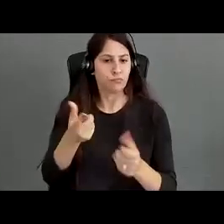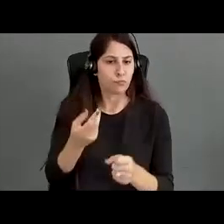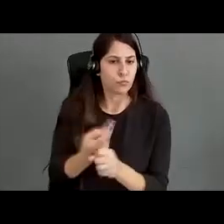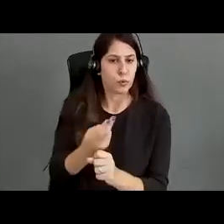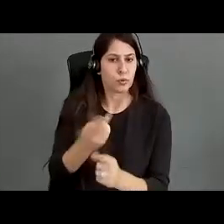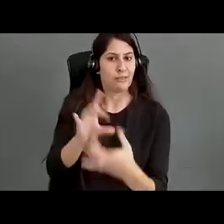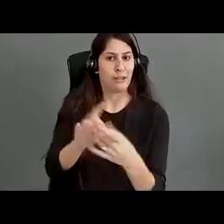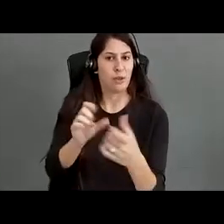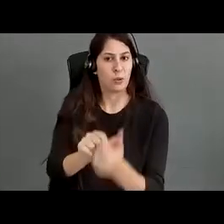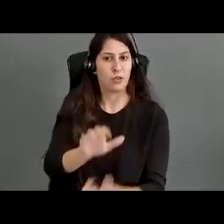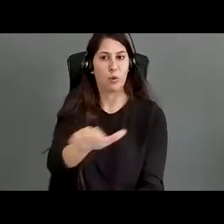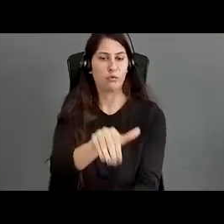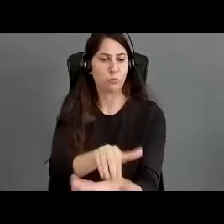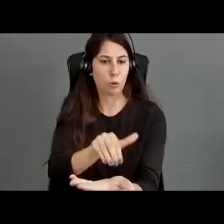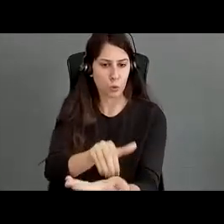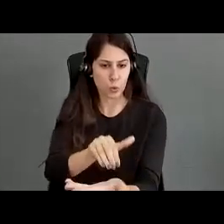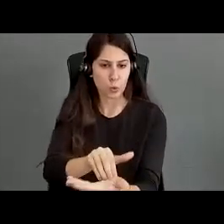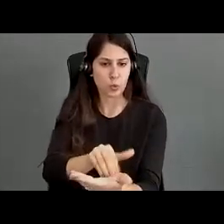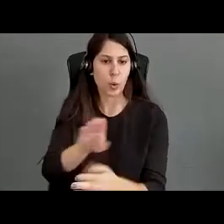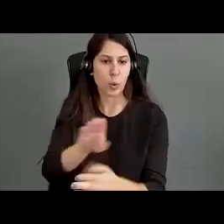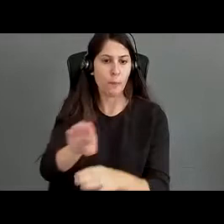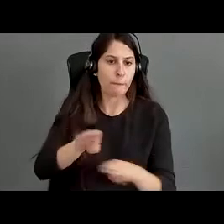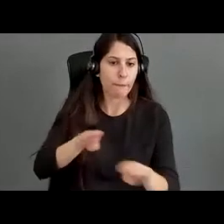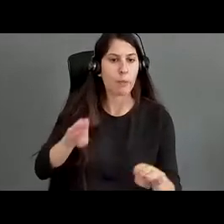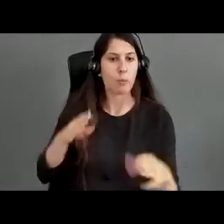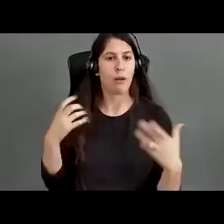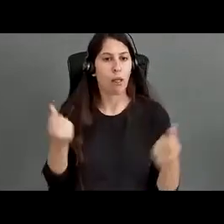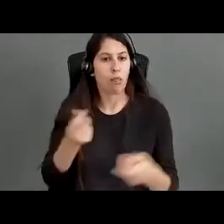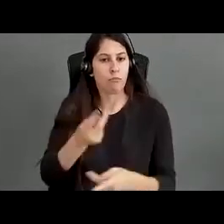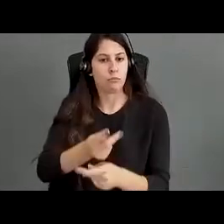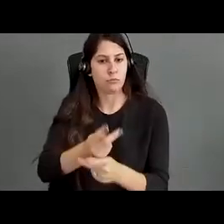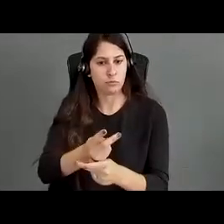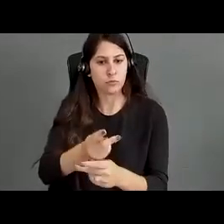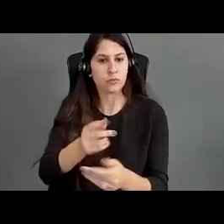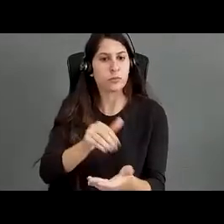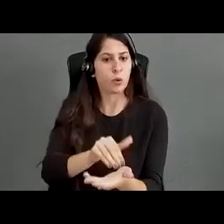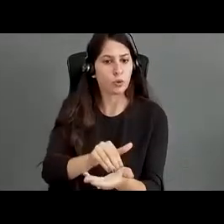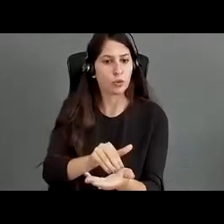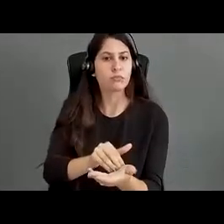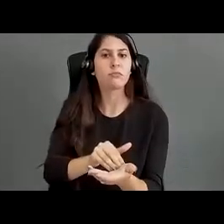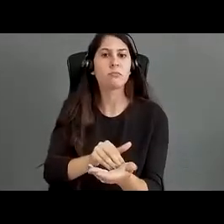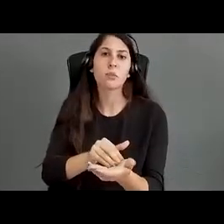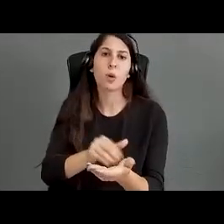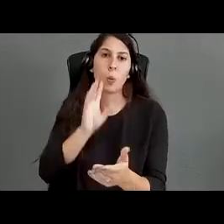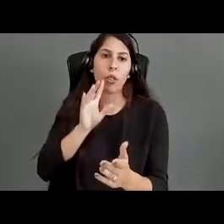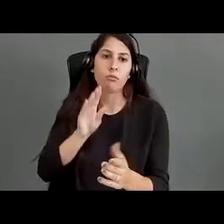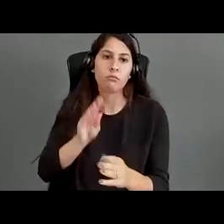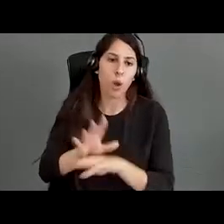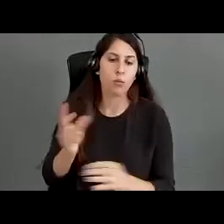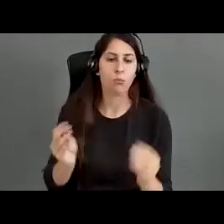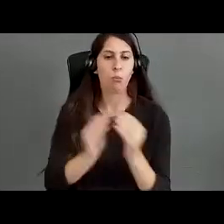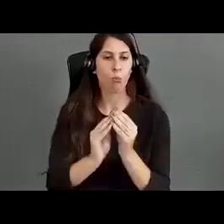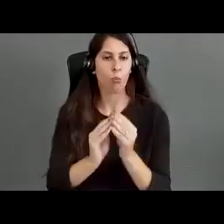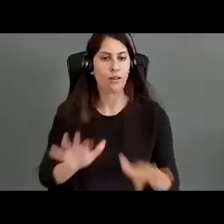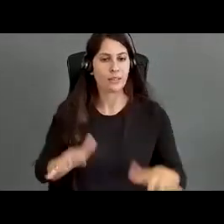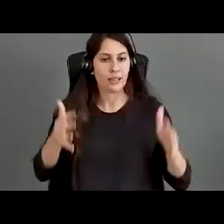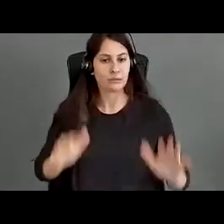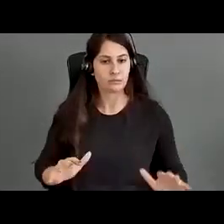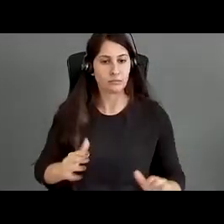with your medical provider or your behavioral healthcare provider, is anxiety provoking. My father doesn't have a smartphone.